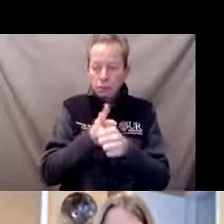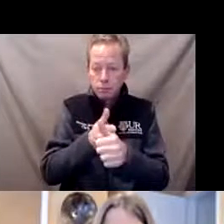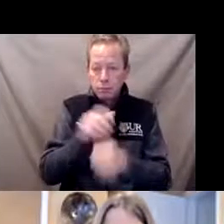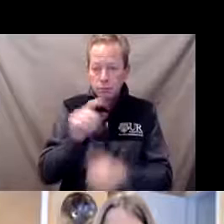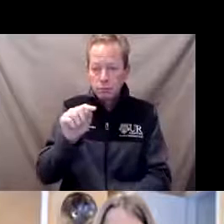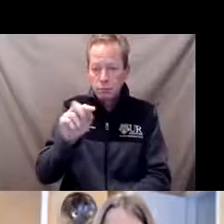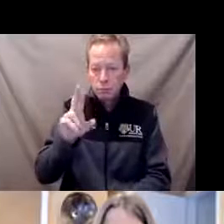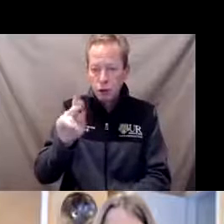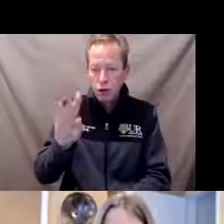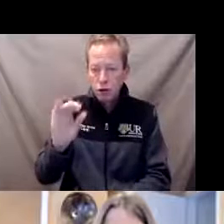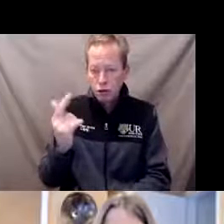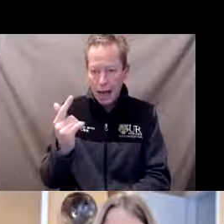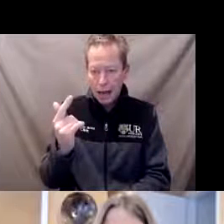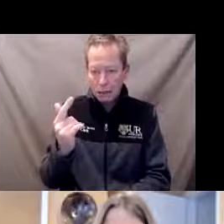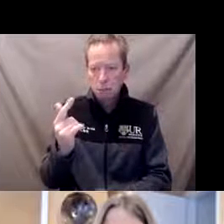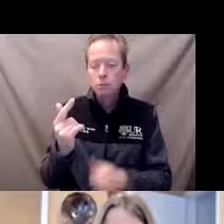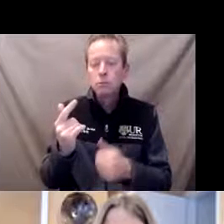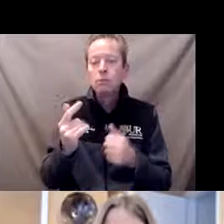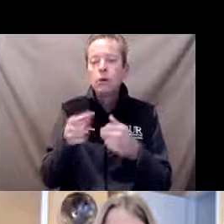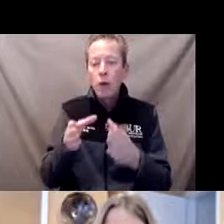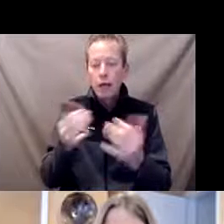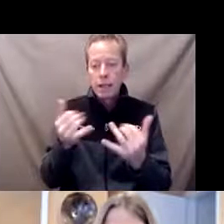they have they have a plethora of educational materials